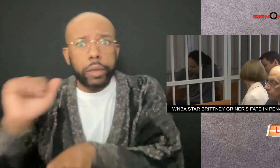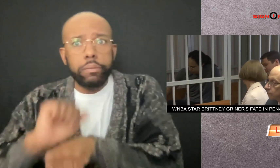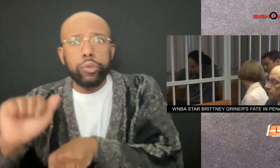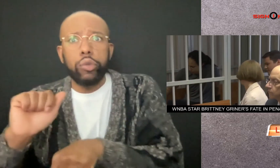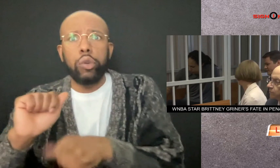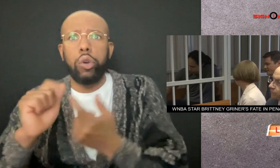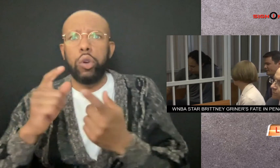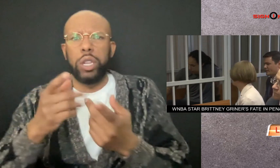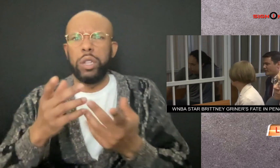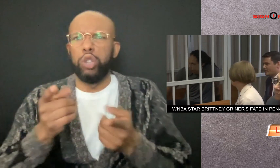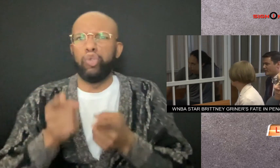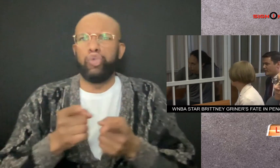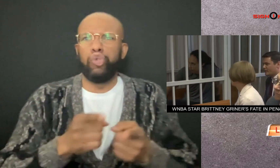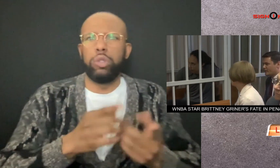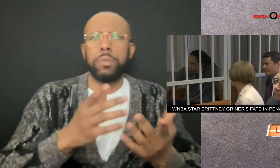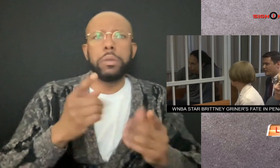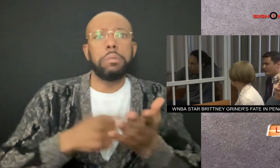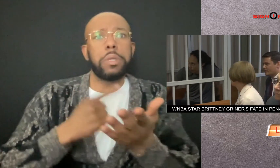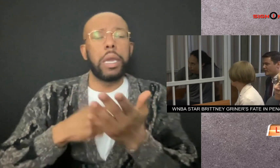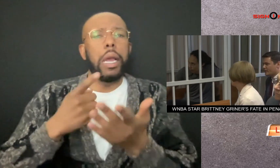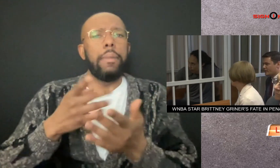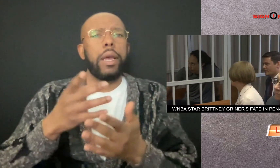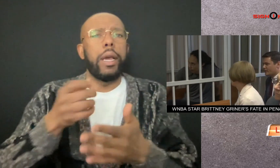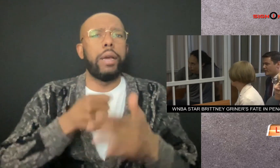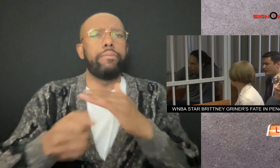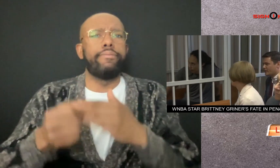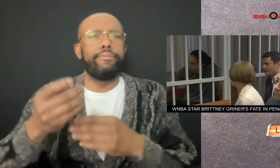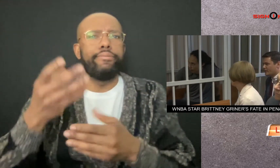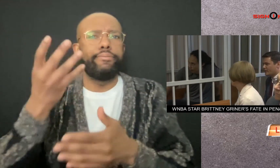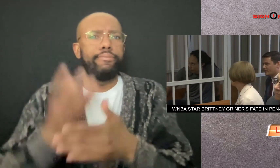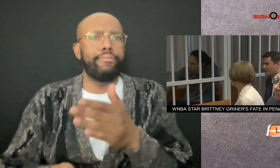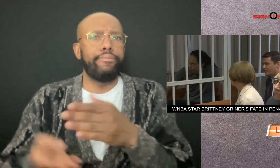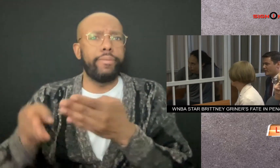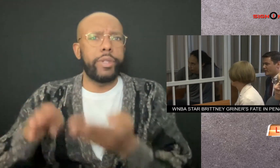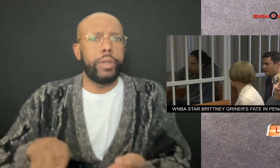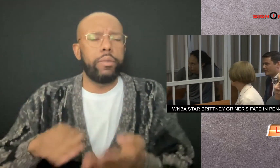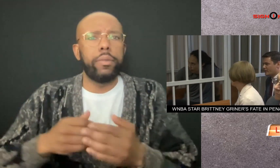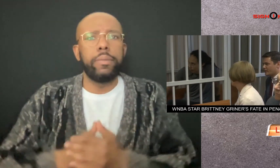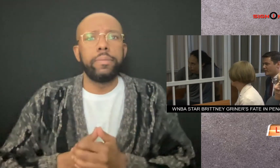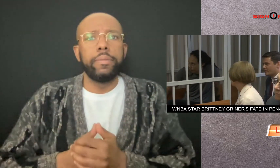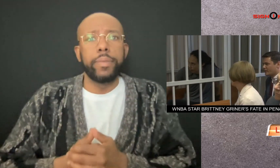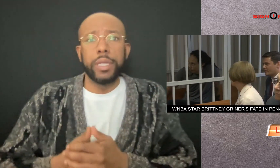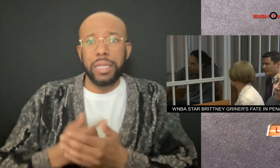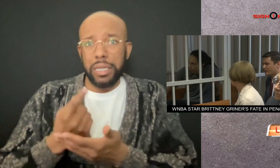there can be harsh labor and there can be torture sometimes to the point of death